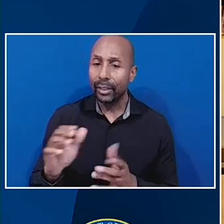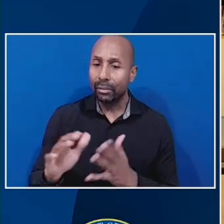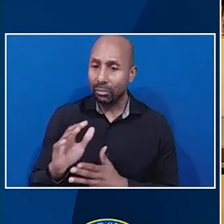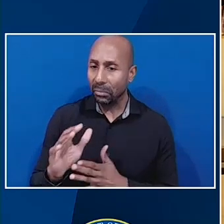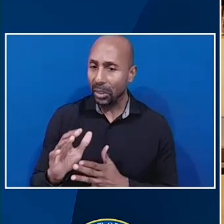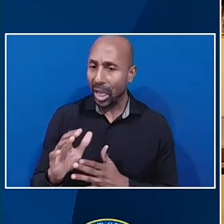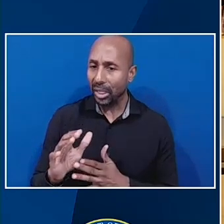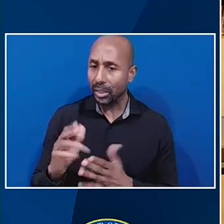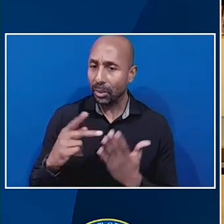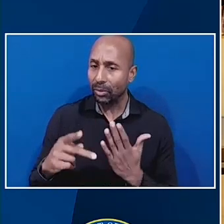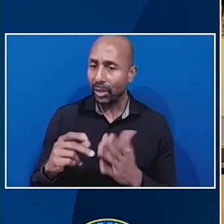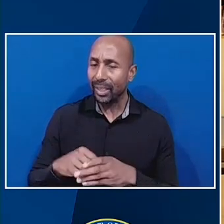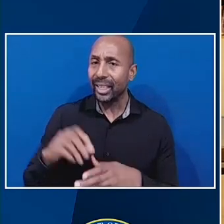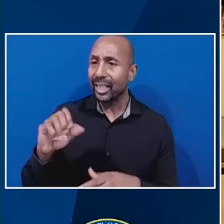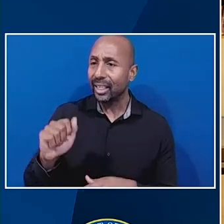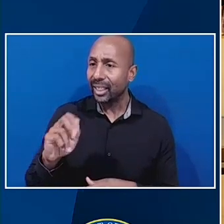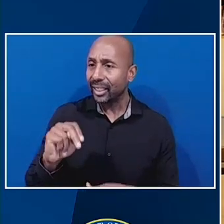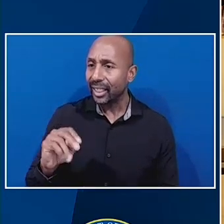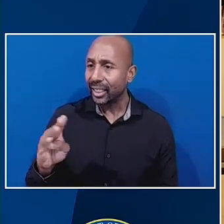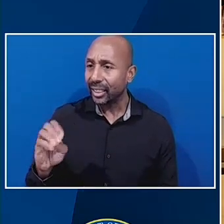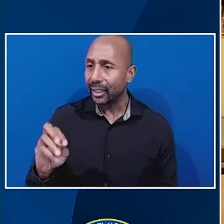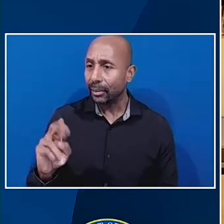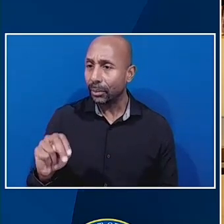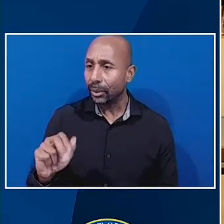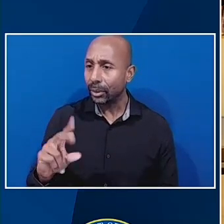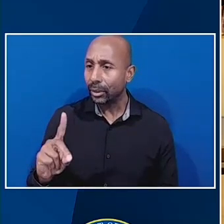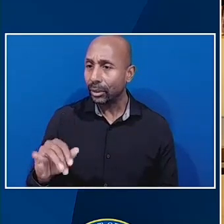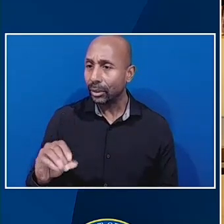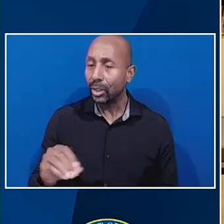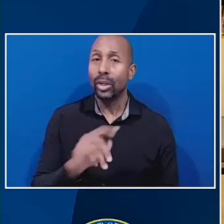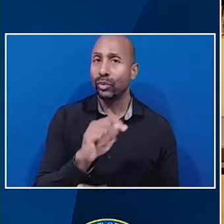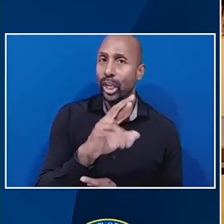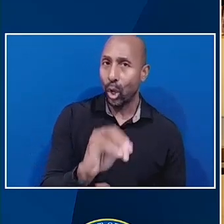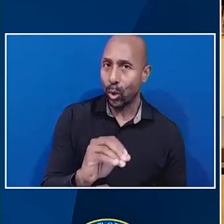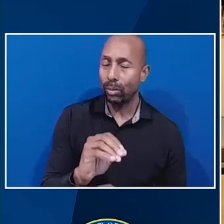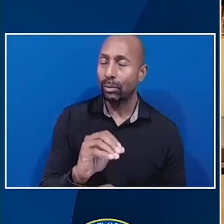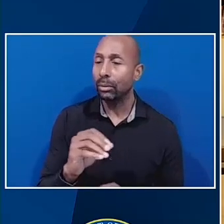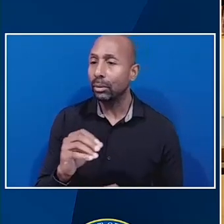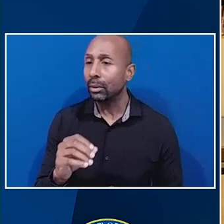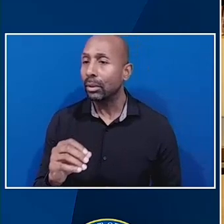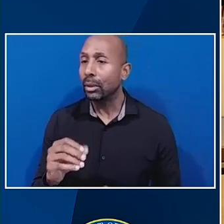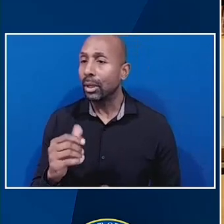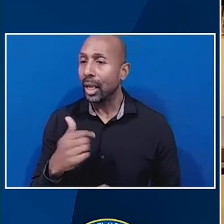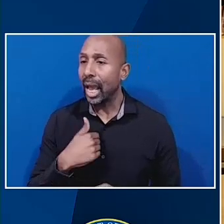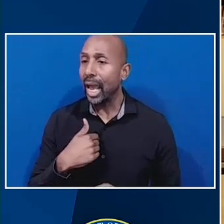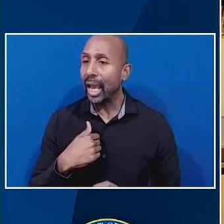director of the Upward Bound and Upward Bound Math Science programs. At Cal State San Bernardino, we host five